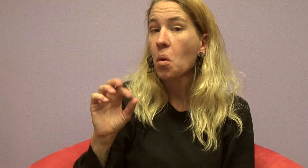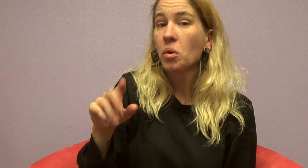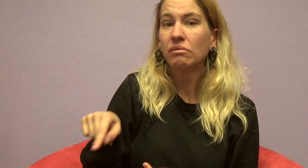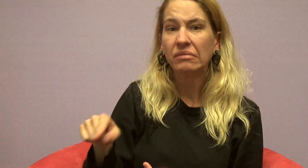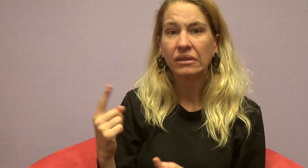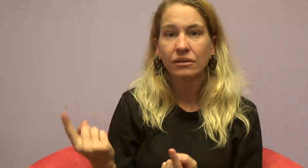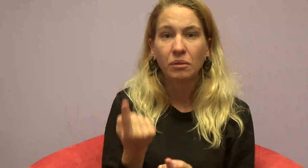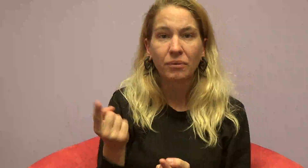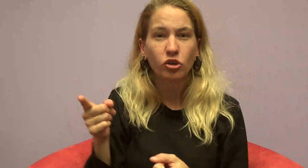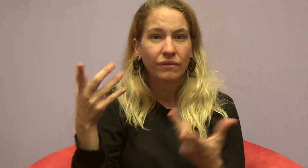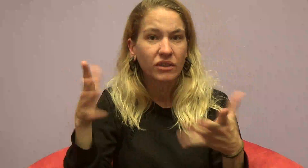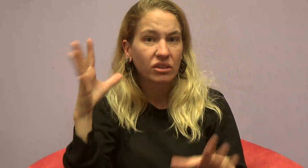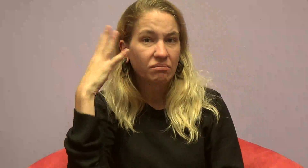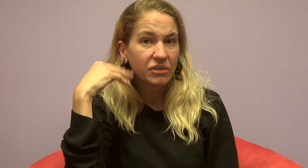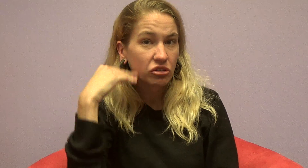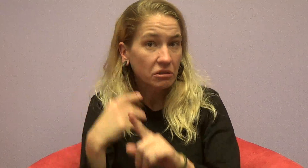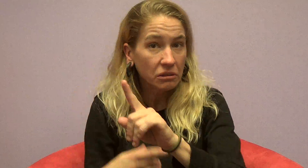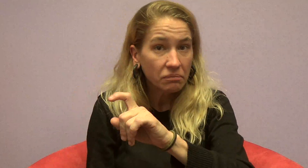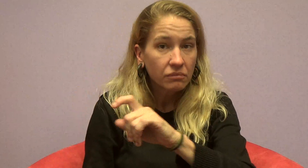Or you can ask the child if it was something they already experienced.